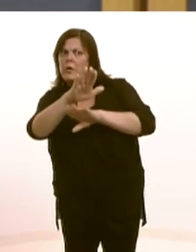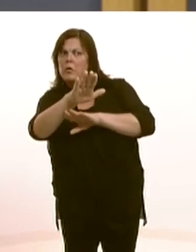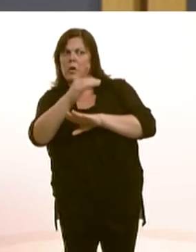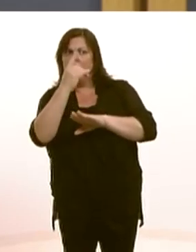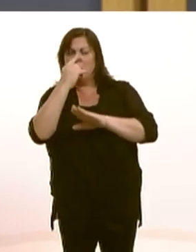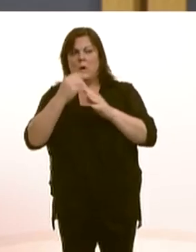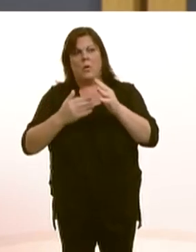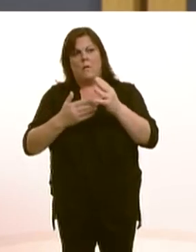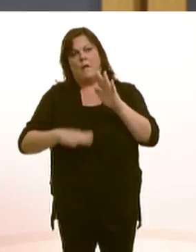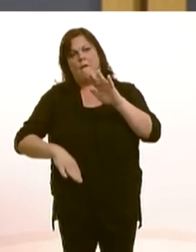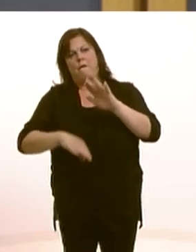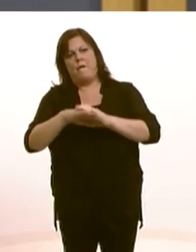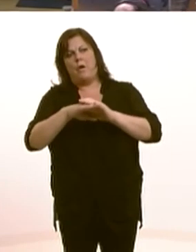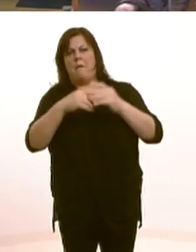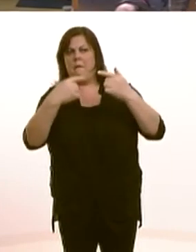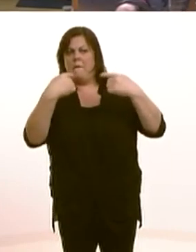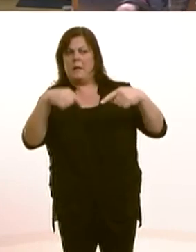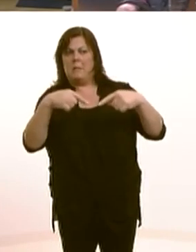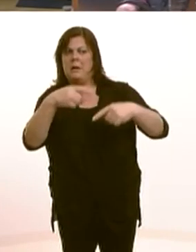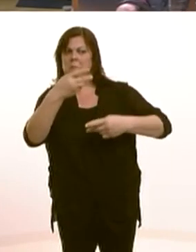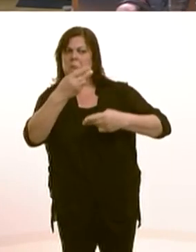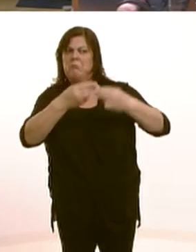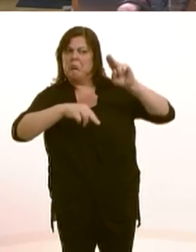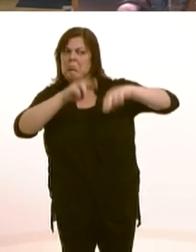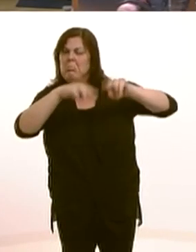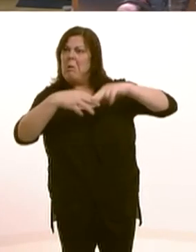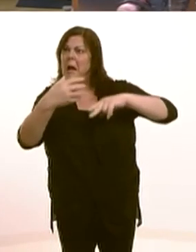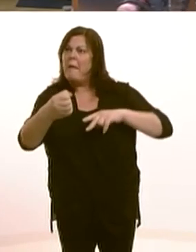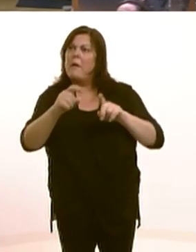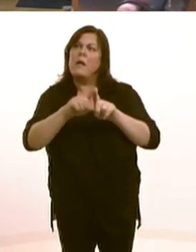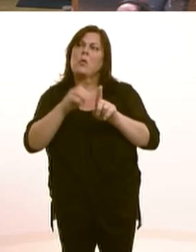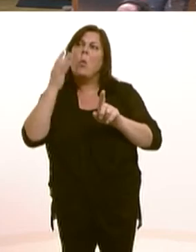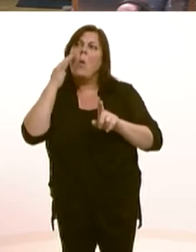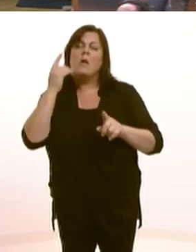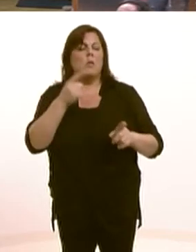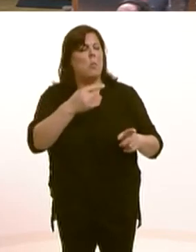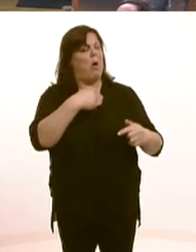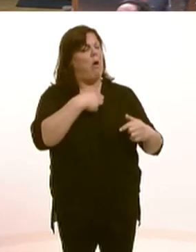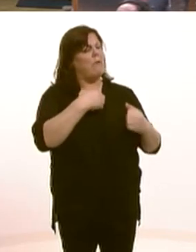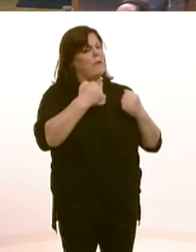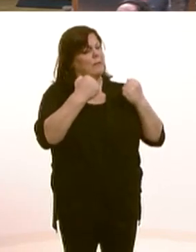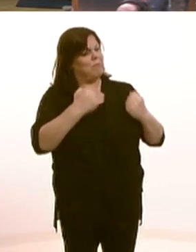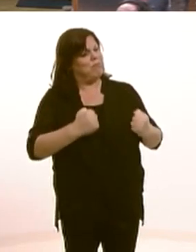study and, if so, when? Carwyn Jones: Something close to my heart, in principle, and othersí; I know that.